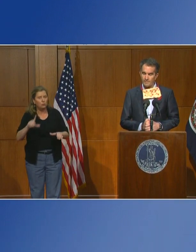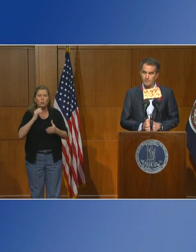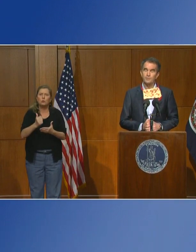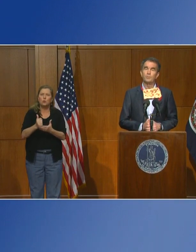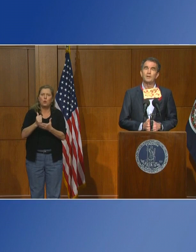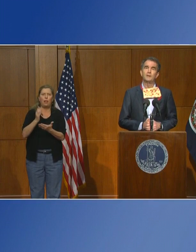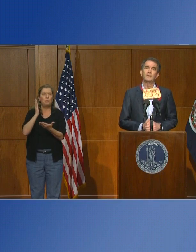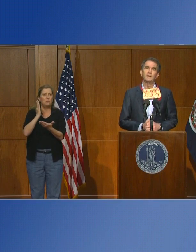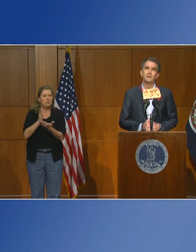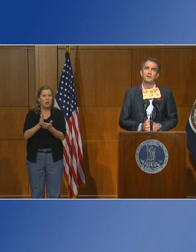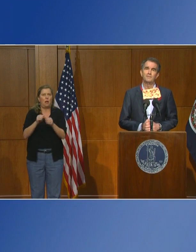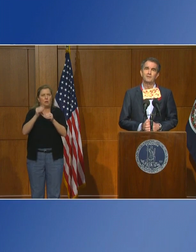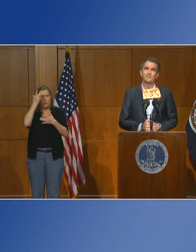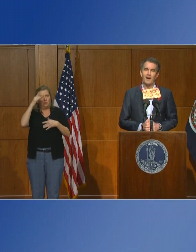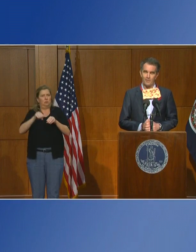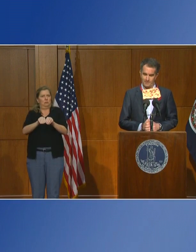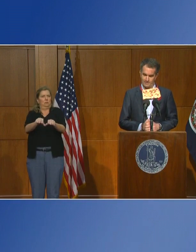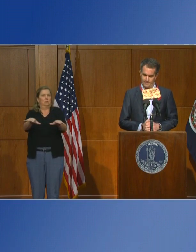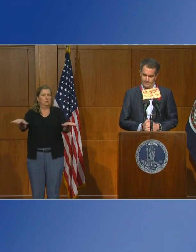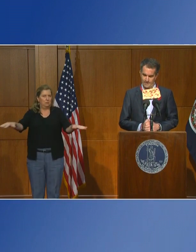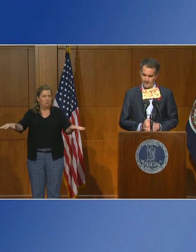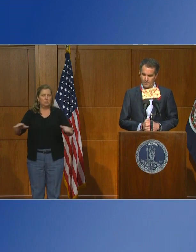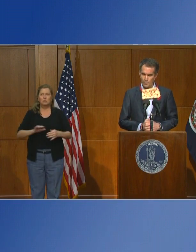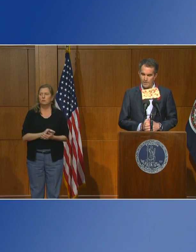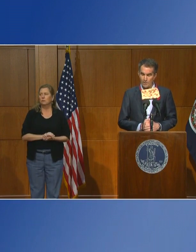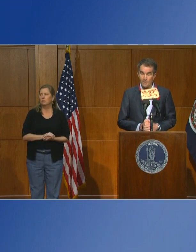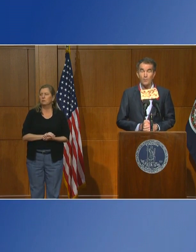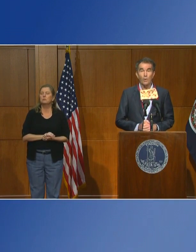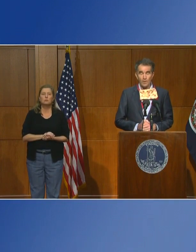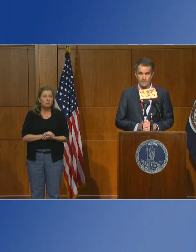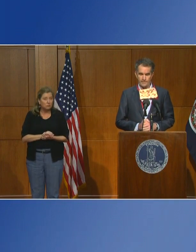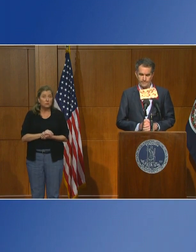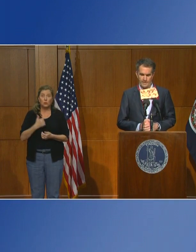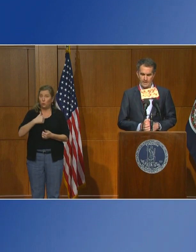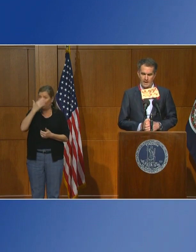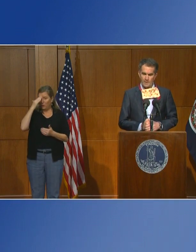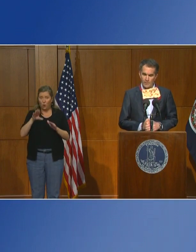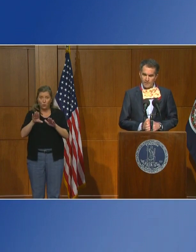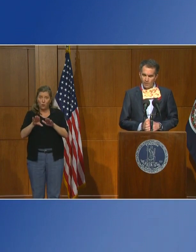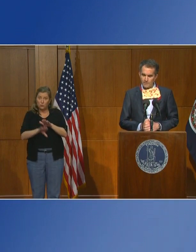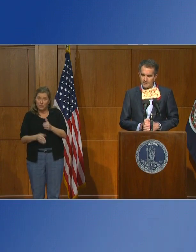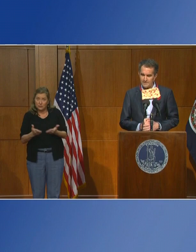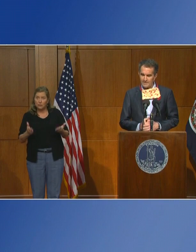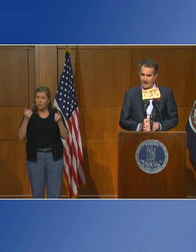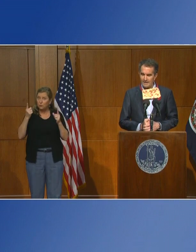CAN TAKE ENSURED TO HELP STOP